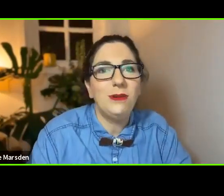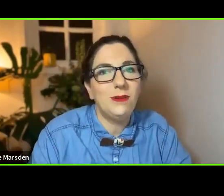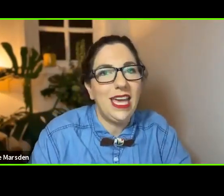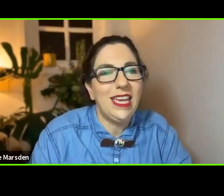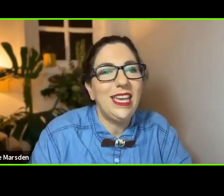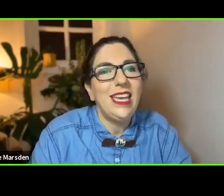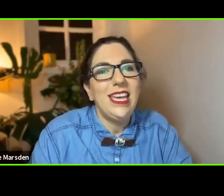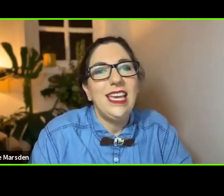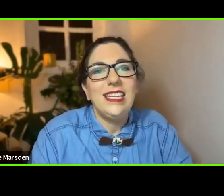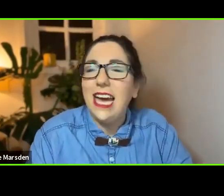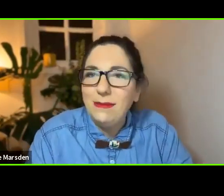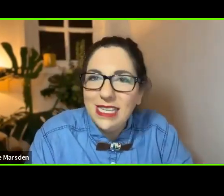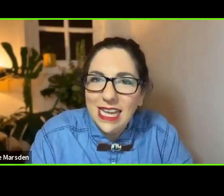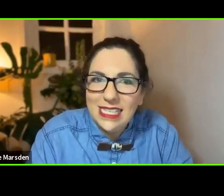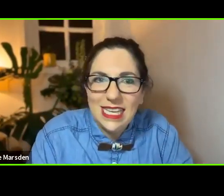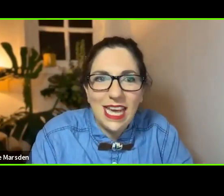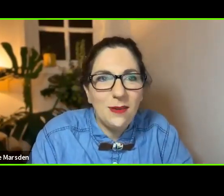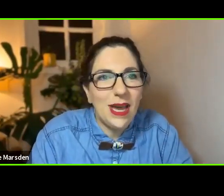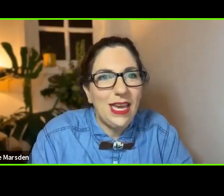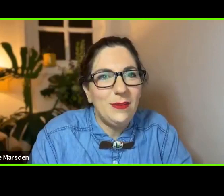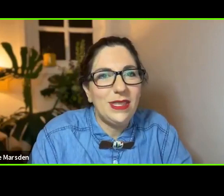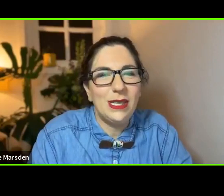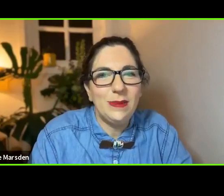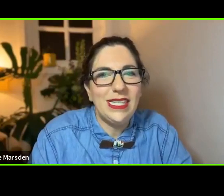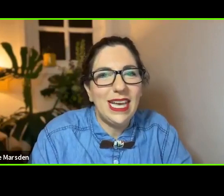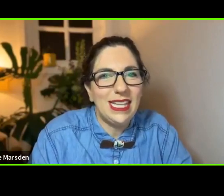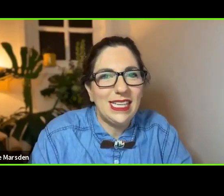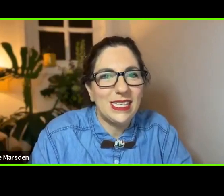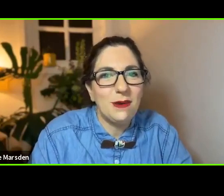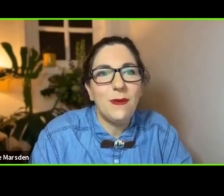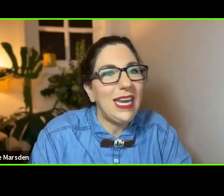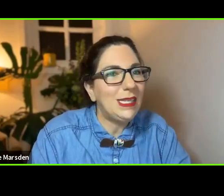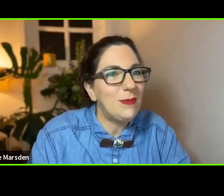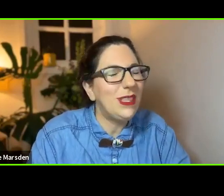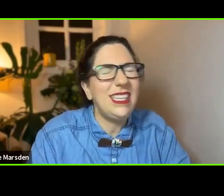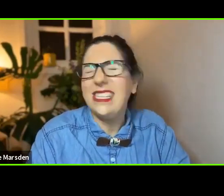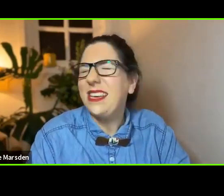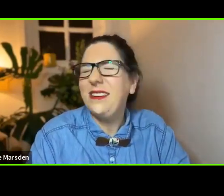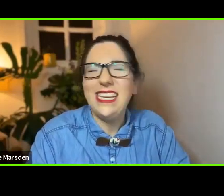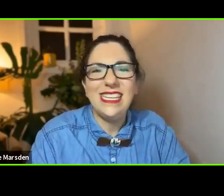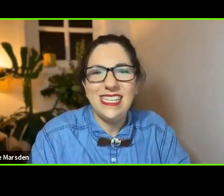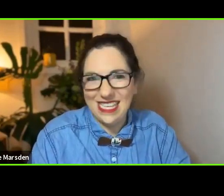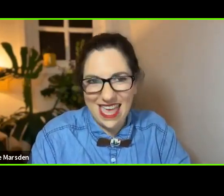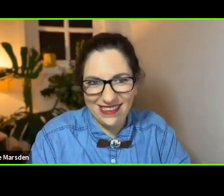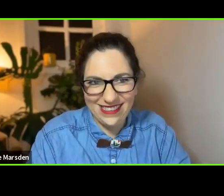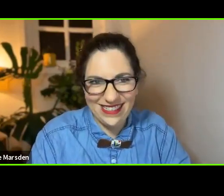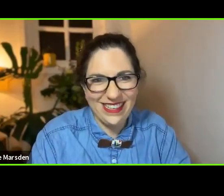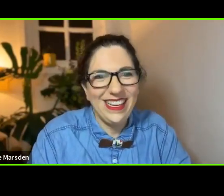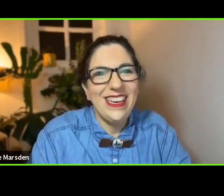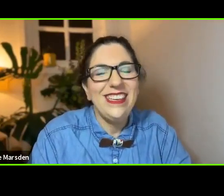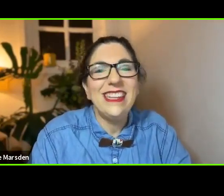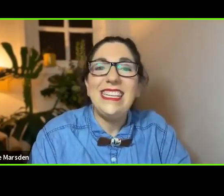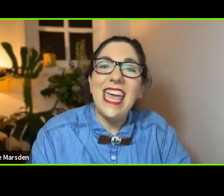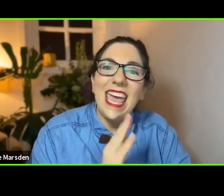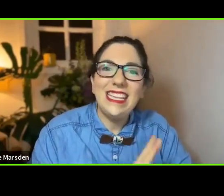for Australia is 30 am for Australia is 3030 for for another year, but please don't go away. It's time to dance don't go away. It's time to dance the night away with the dustbin darling, who are ready